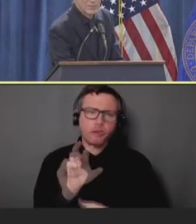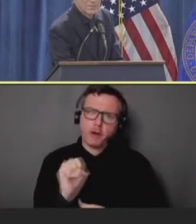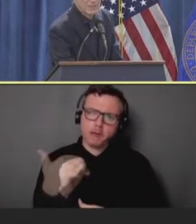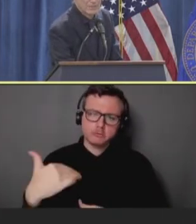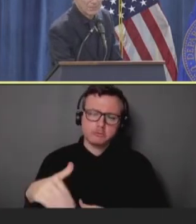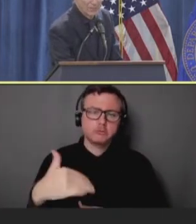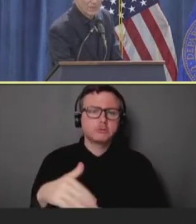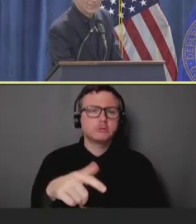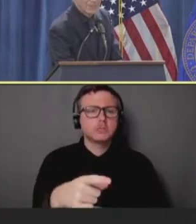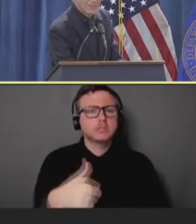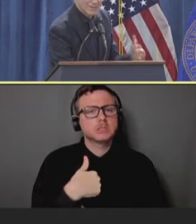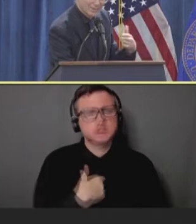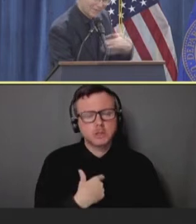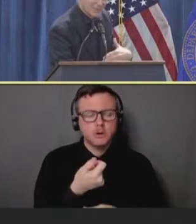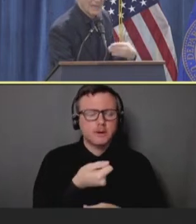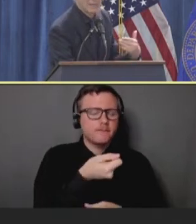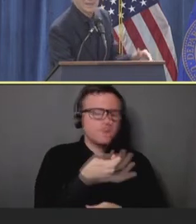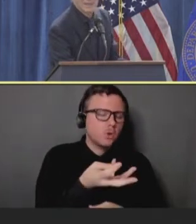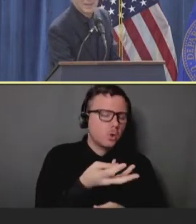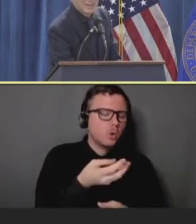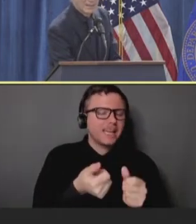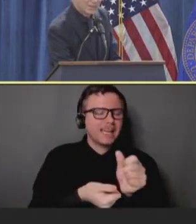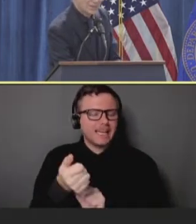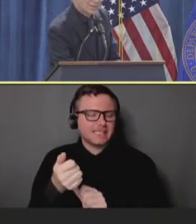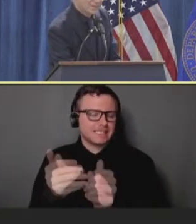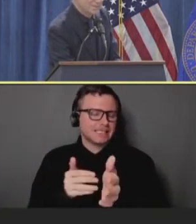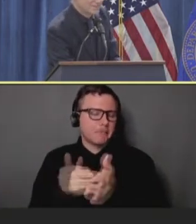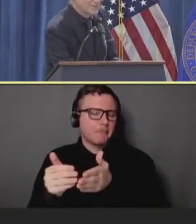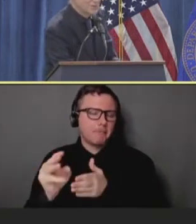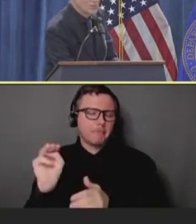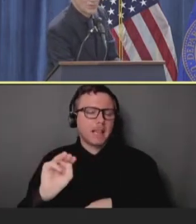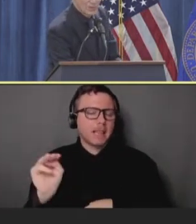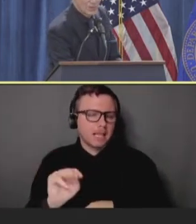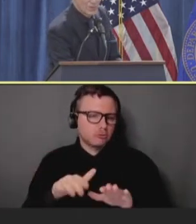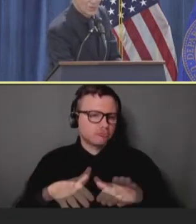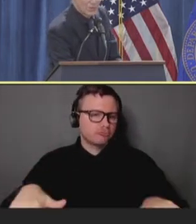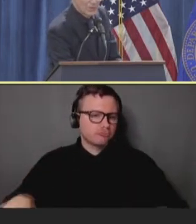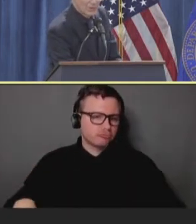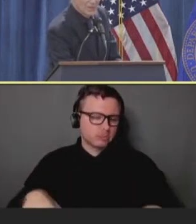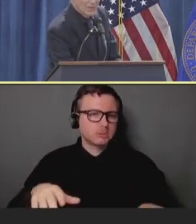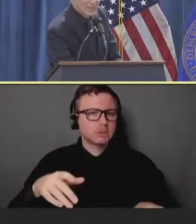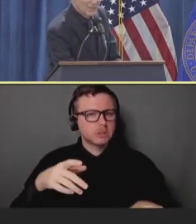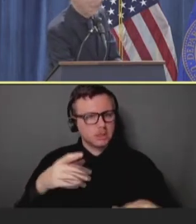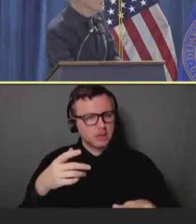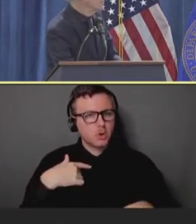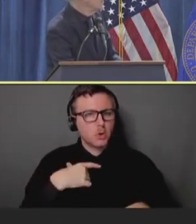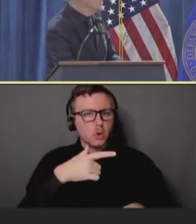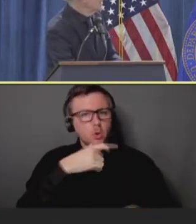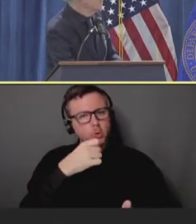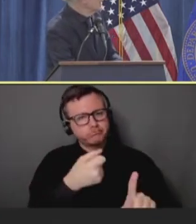million child, children, that would be on the receiving end of this.